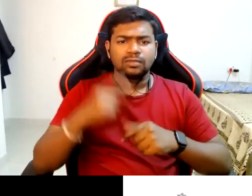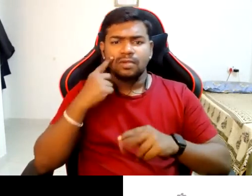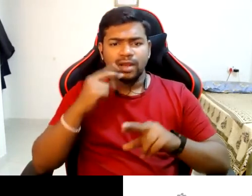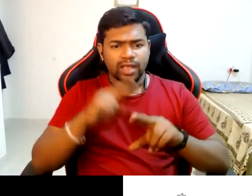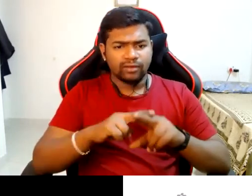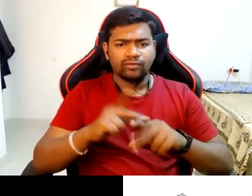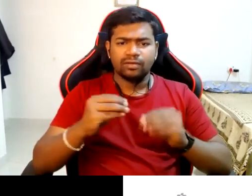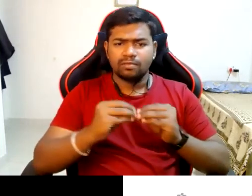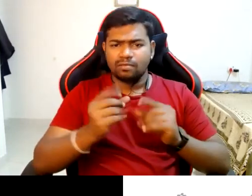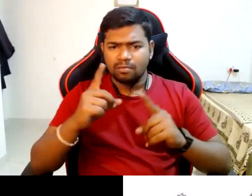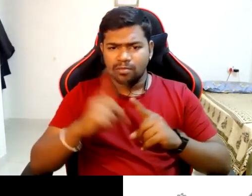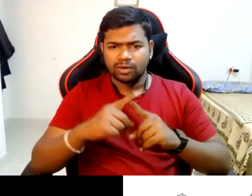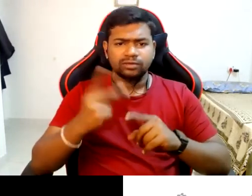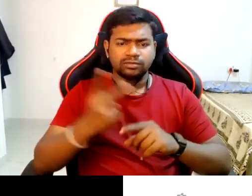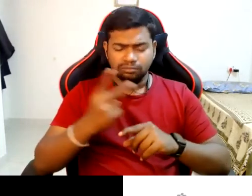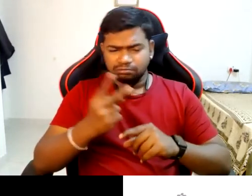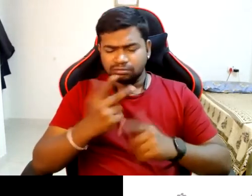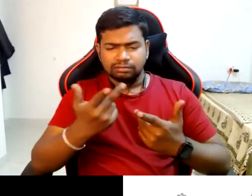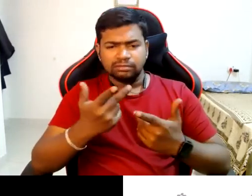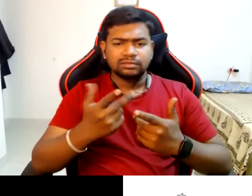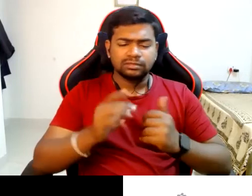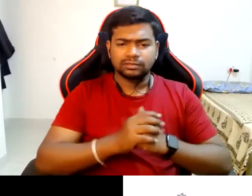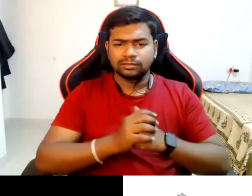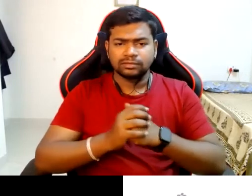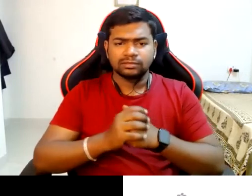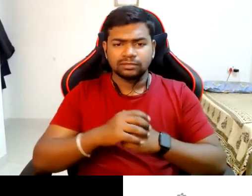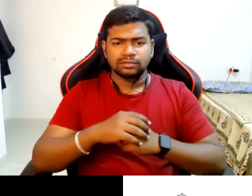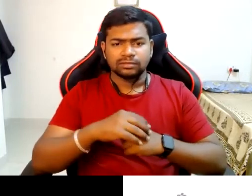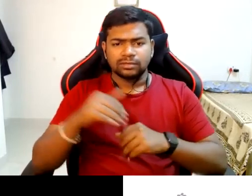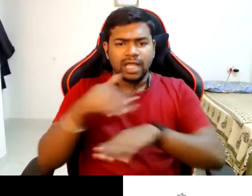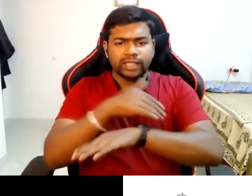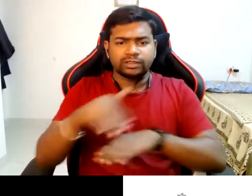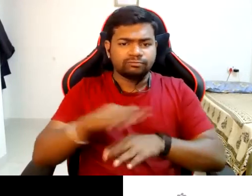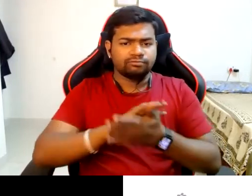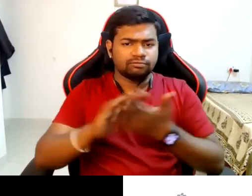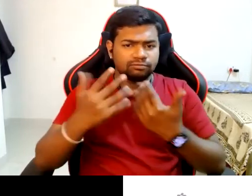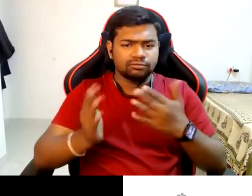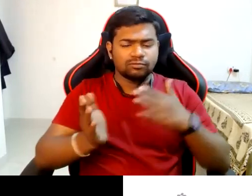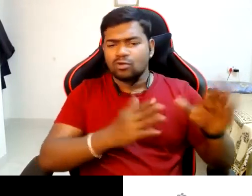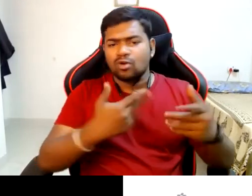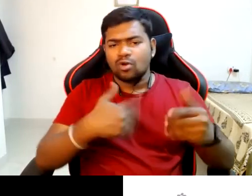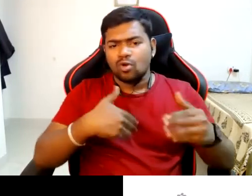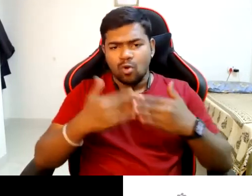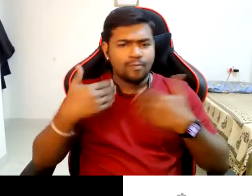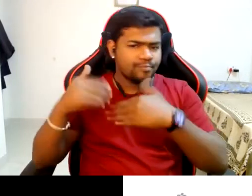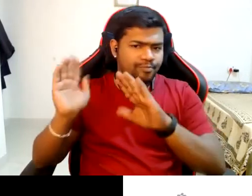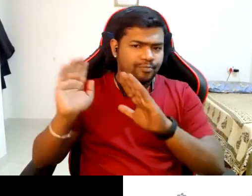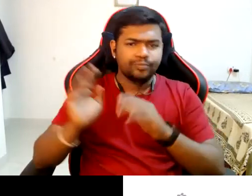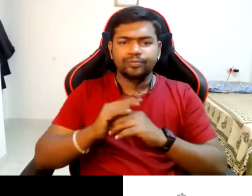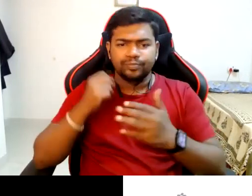so after completing my engineering the very next day I came to my back to my hometown and